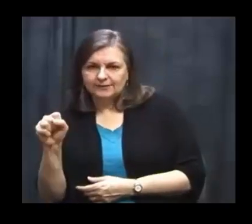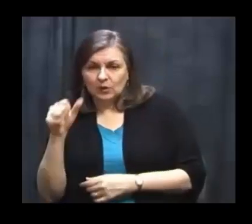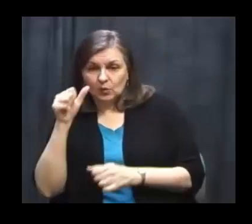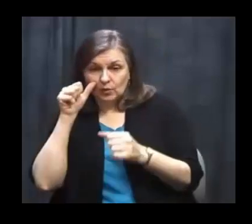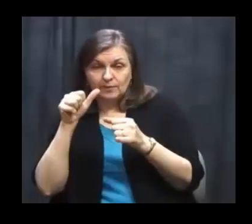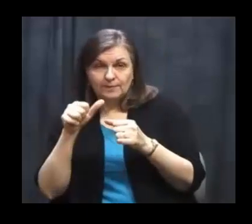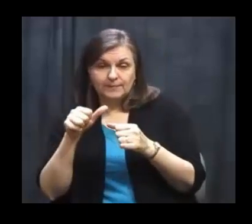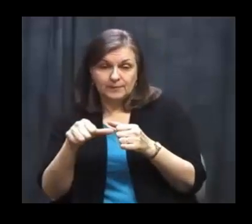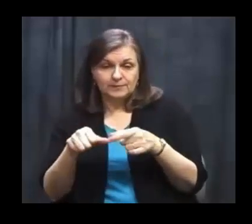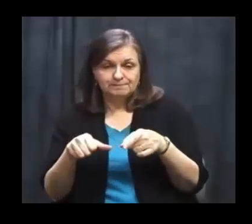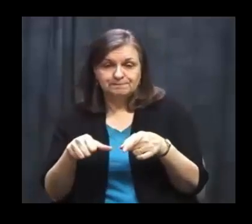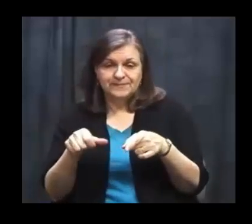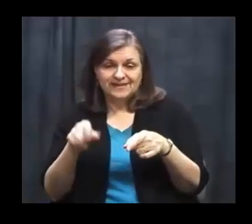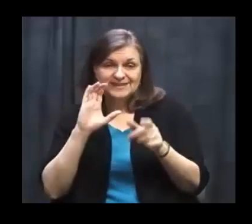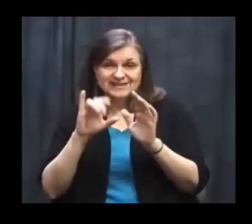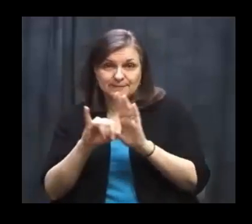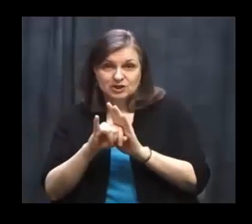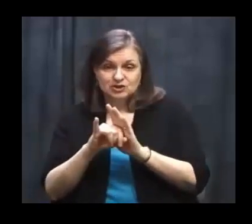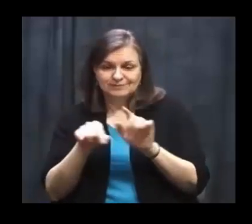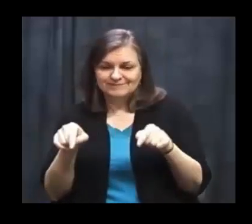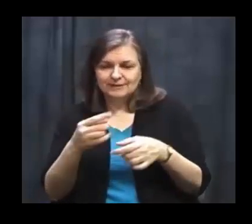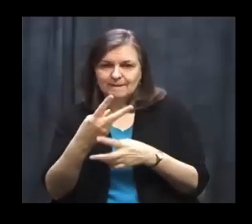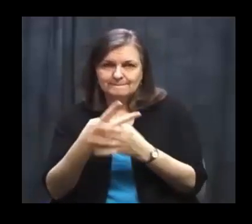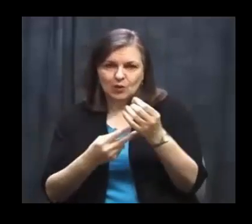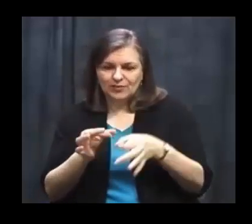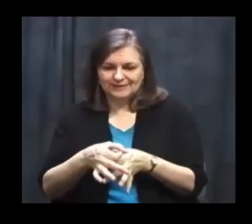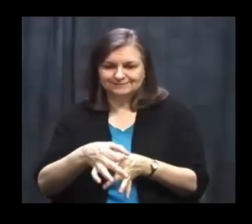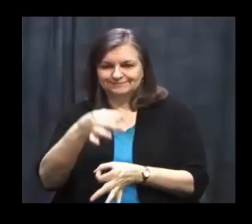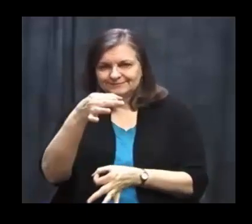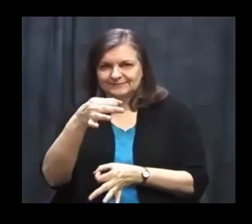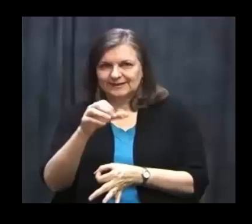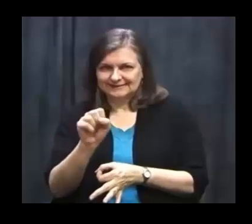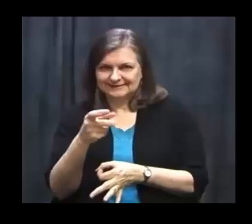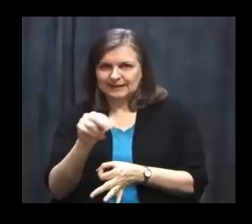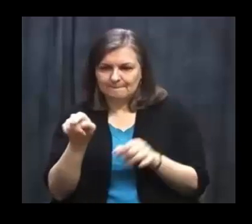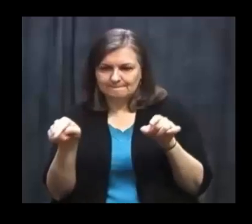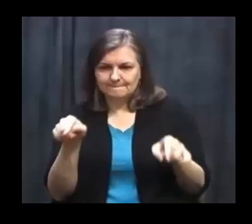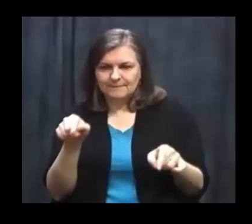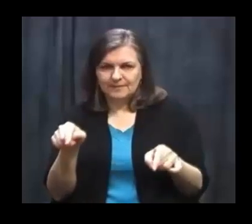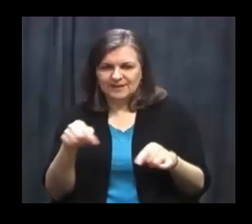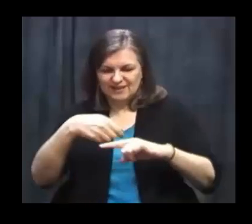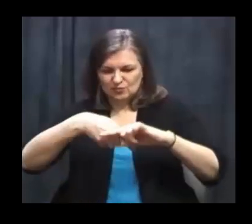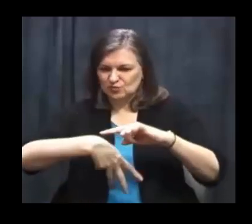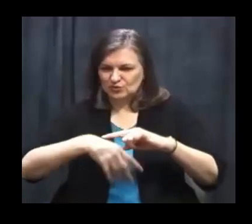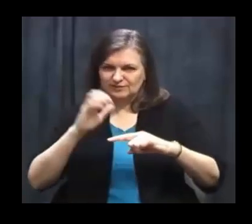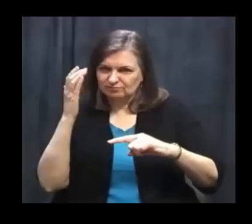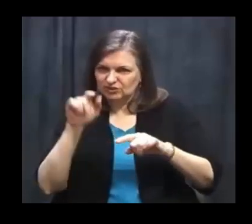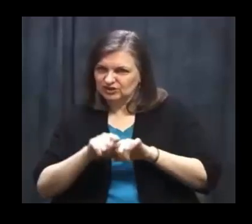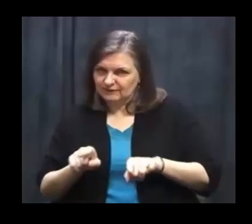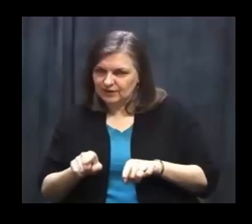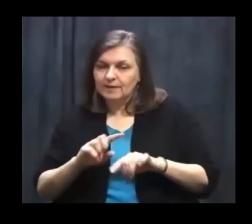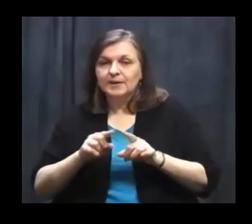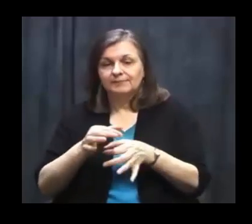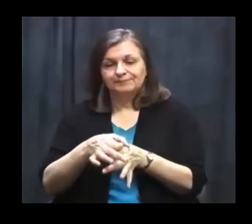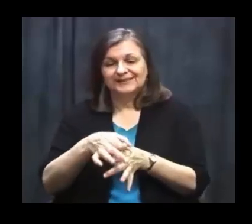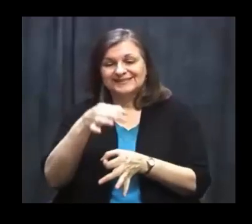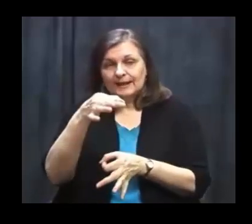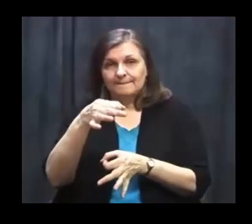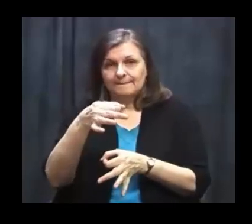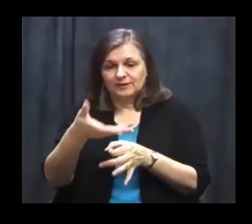from this image this these are both stems please keep in mind this will look different in roots